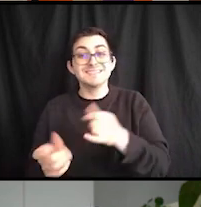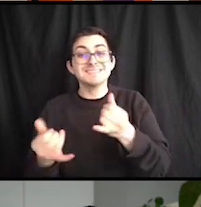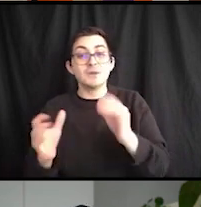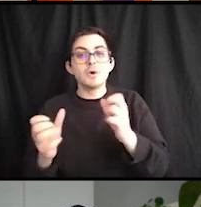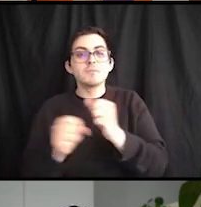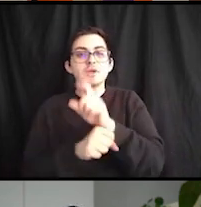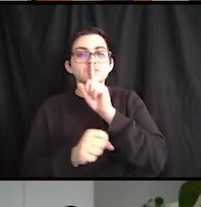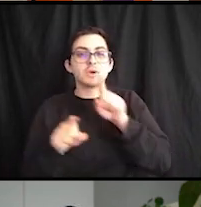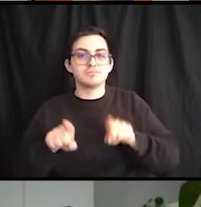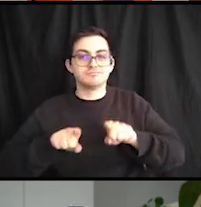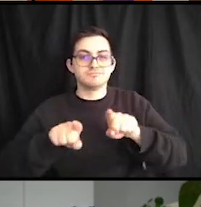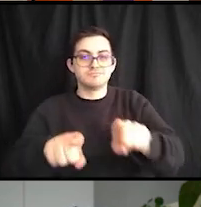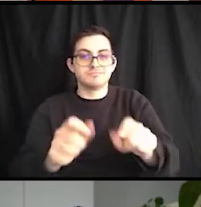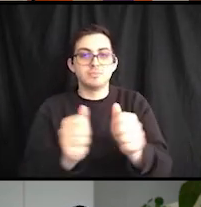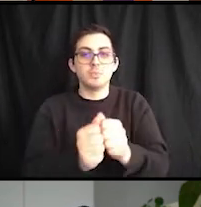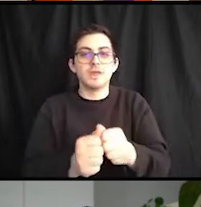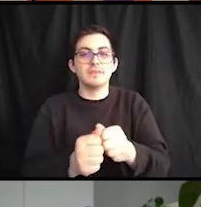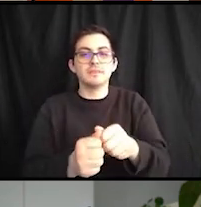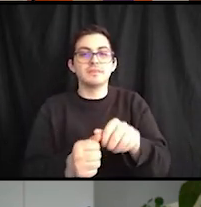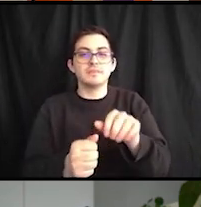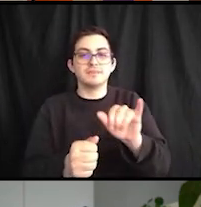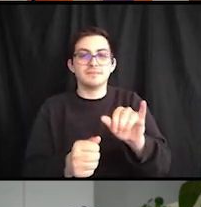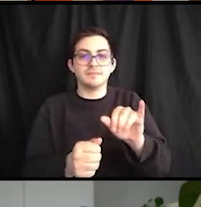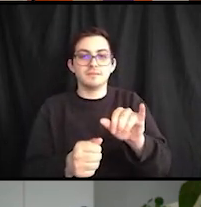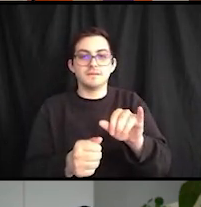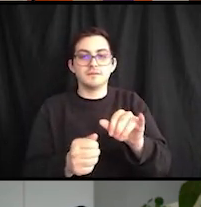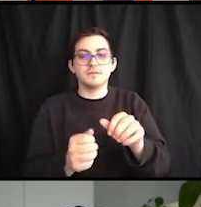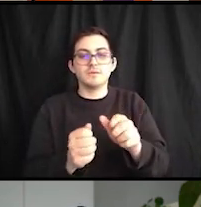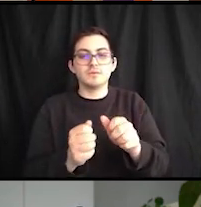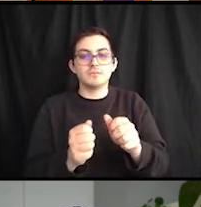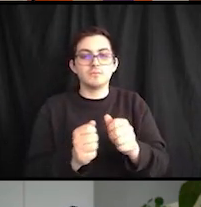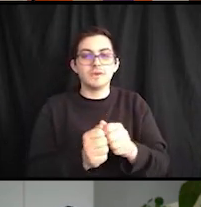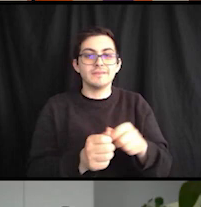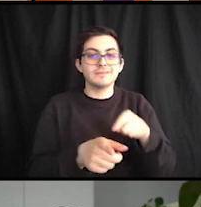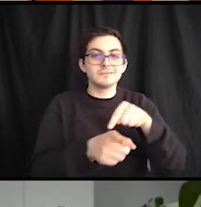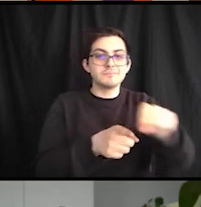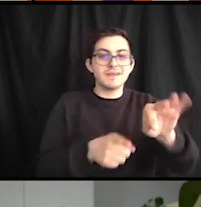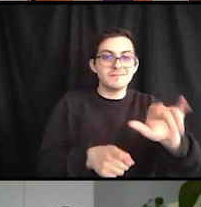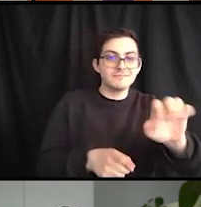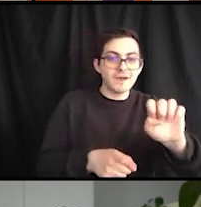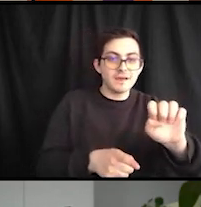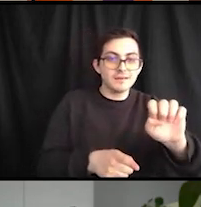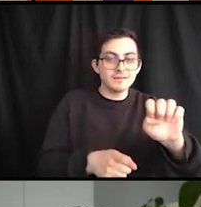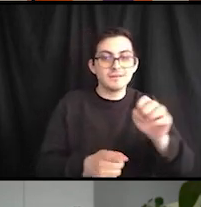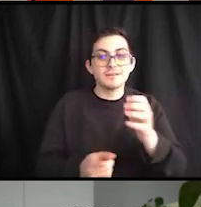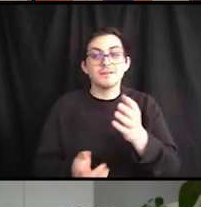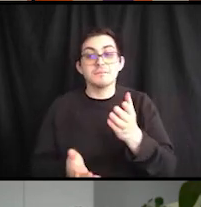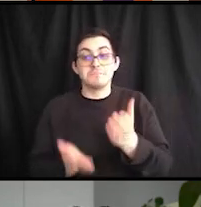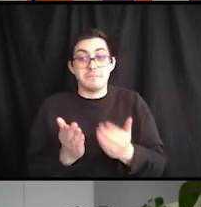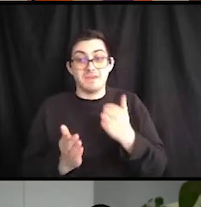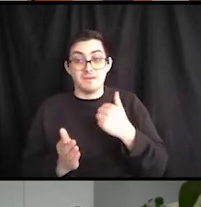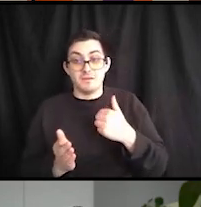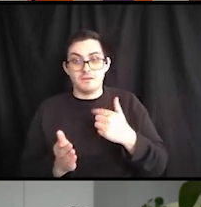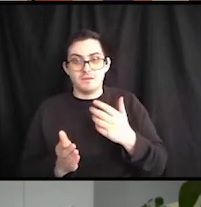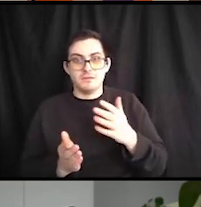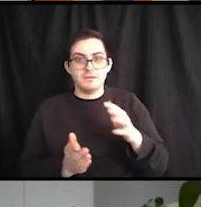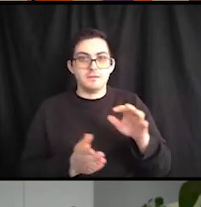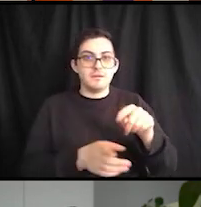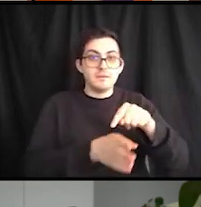But there might be conflicts, right? Someone might have changed something in the main file that you also changed in your branch. But then we'll actually let you pick